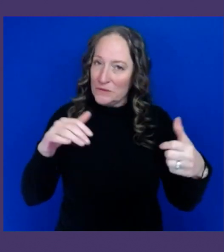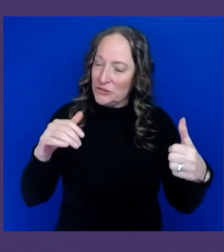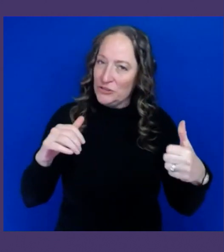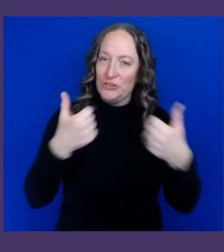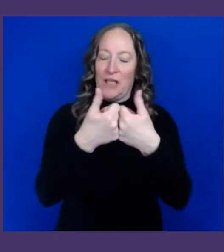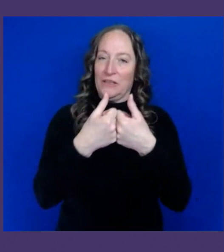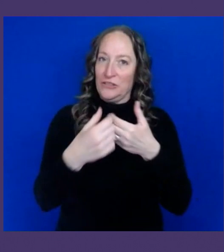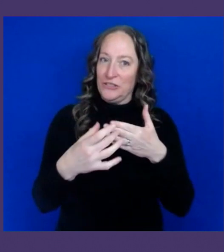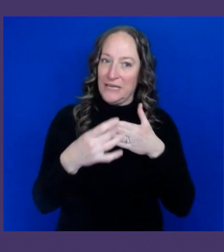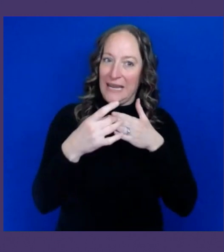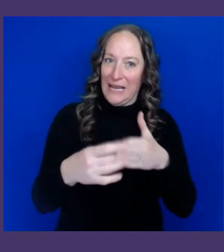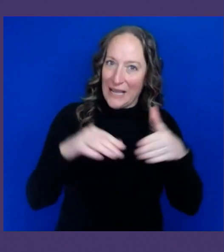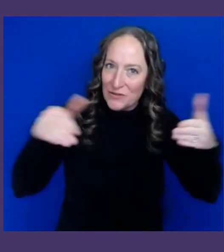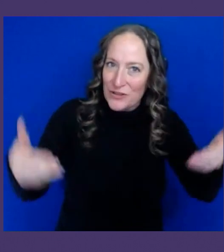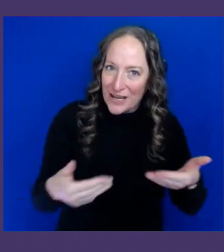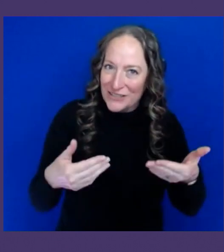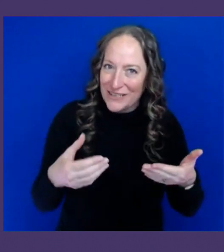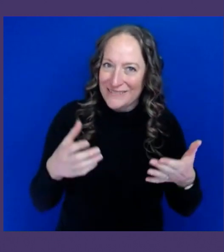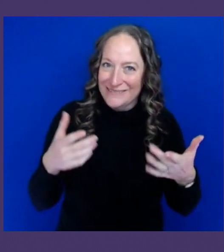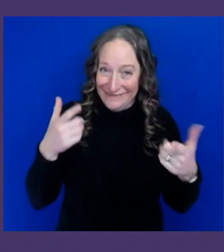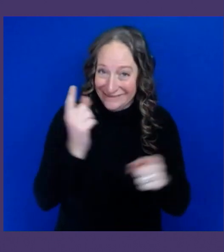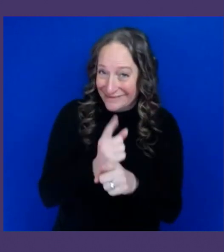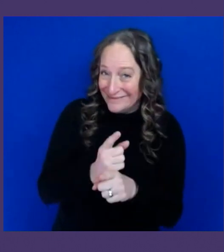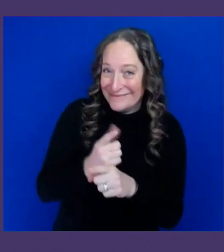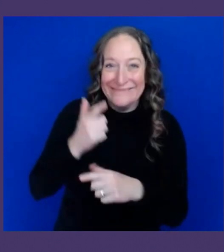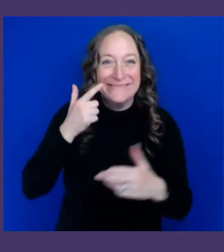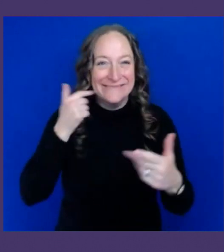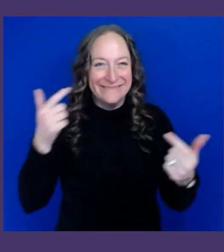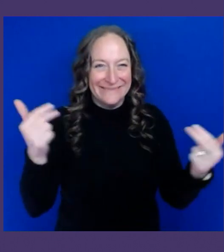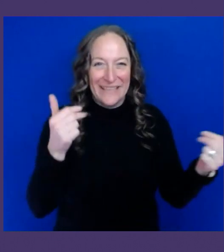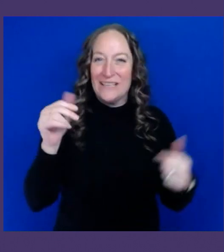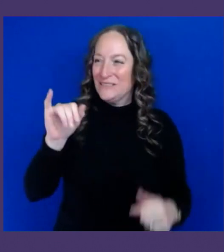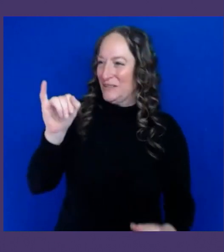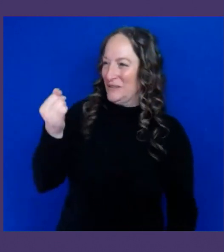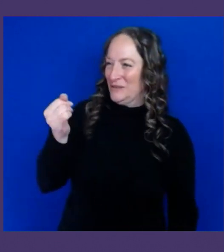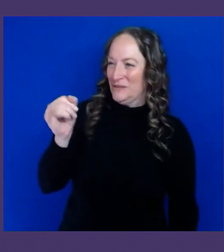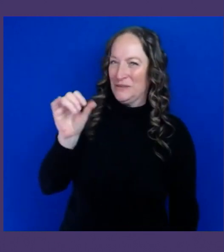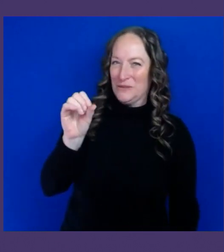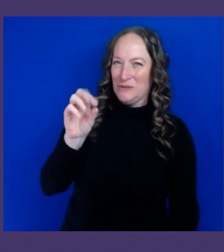you and ask you this question: